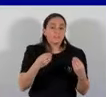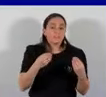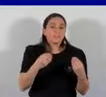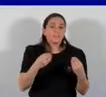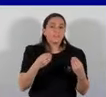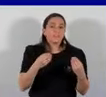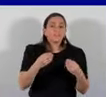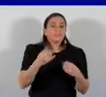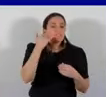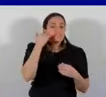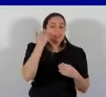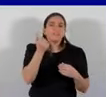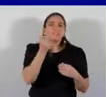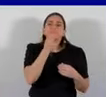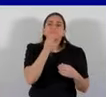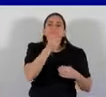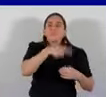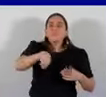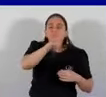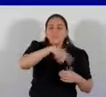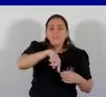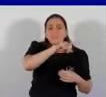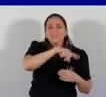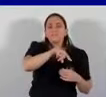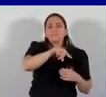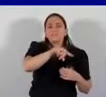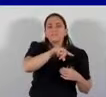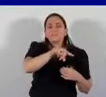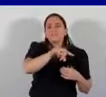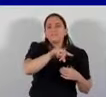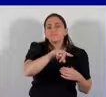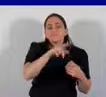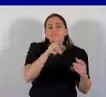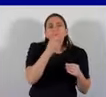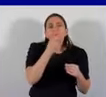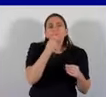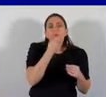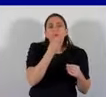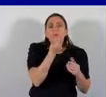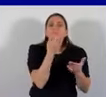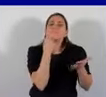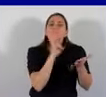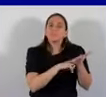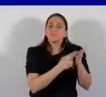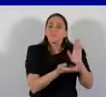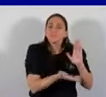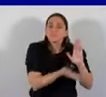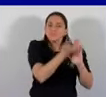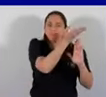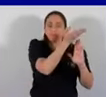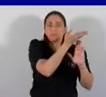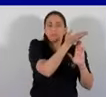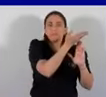In that context Basically, whether you are